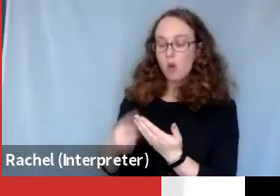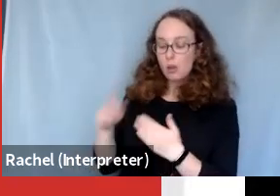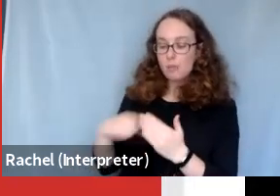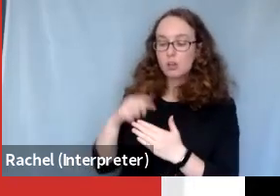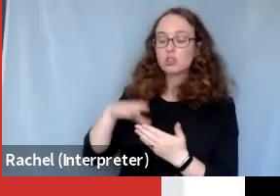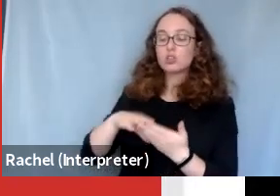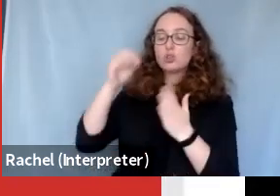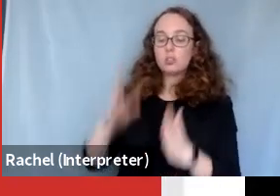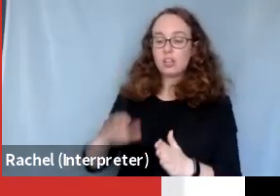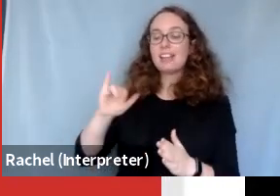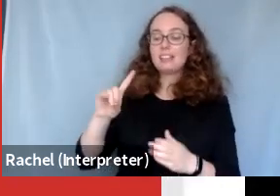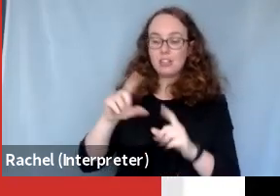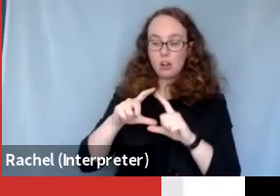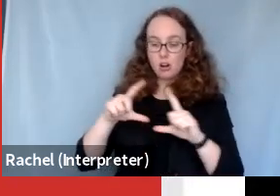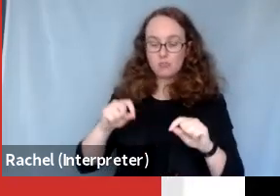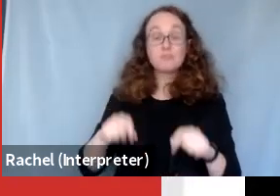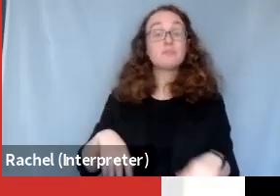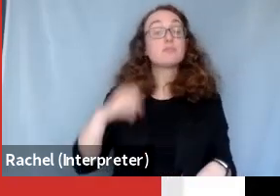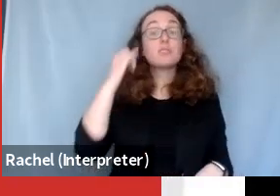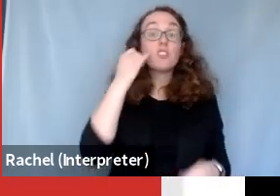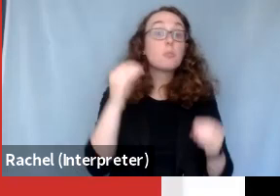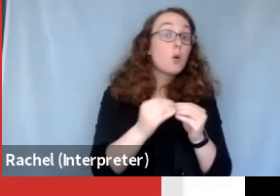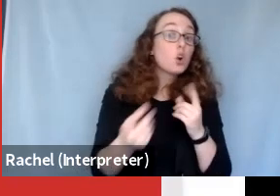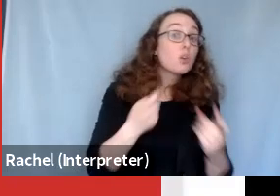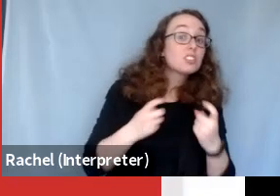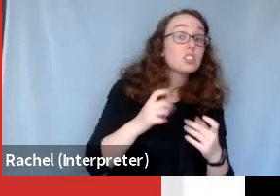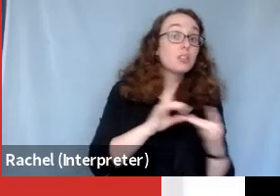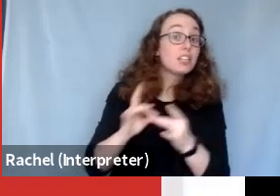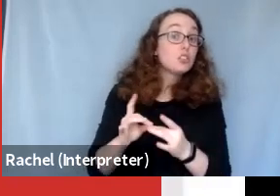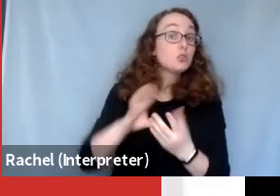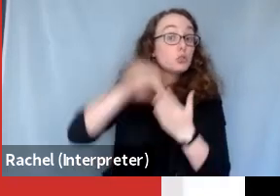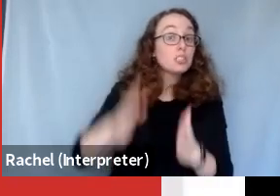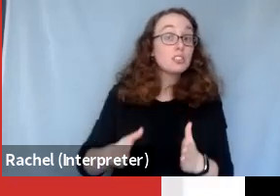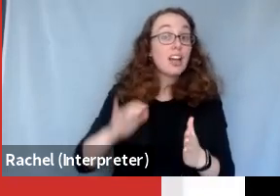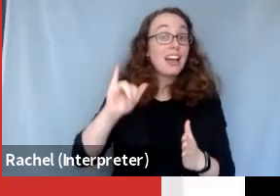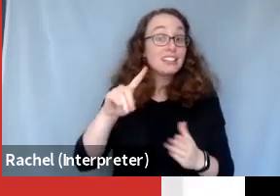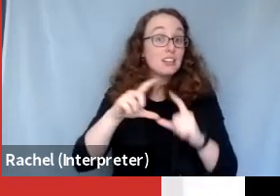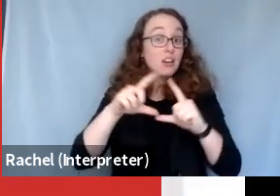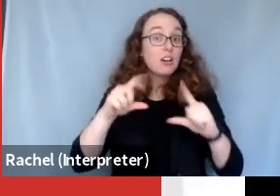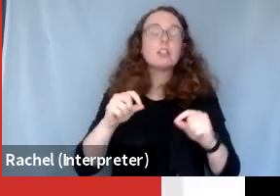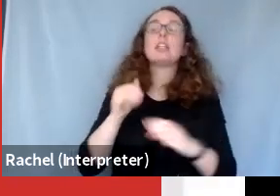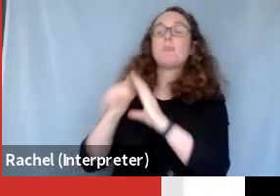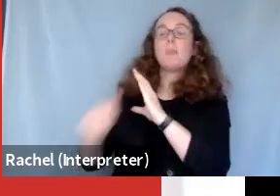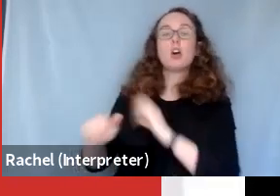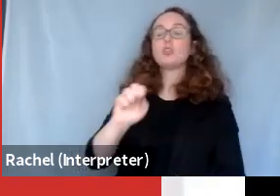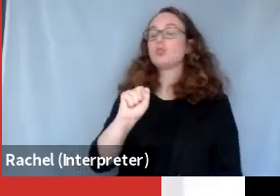Perfect so, like I said if you guys have questions about the student ID cards go ahead and email student activities send an email to